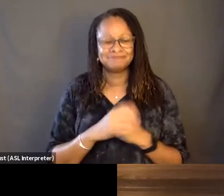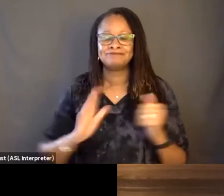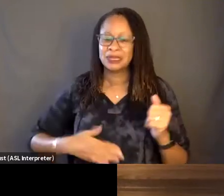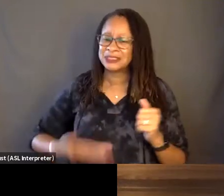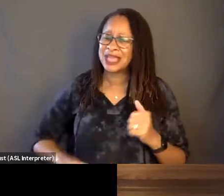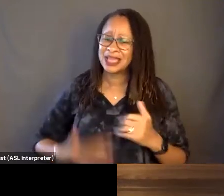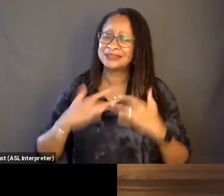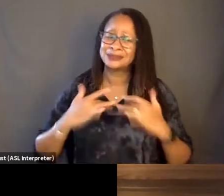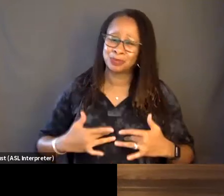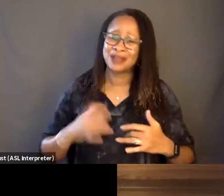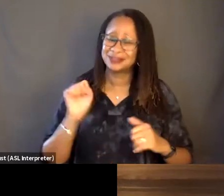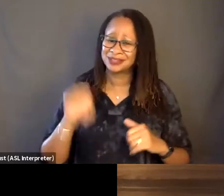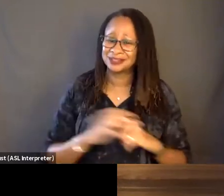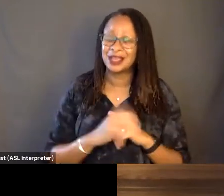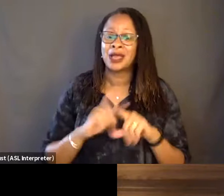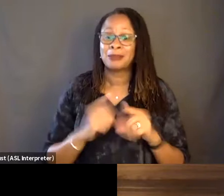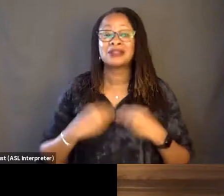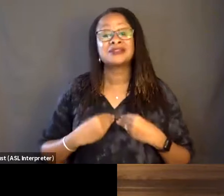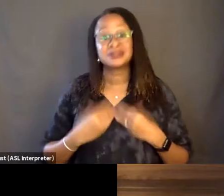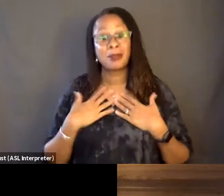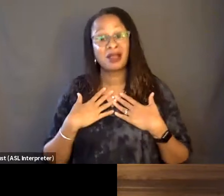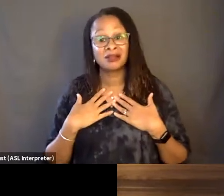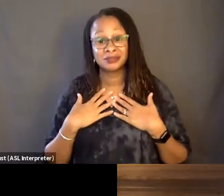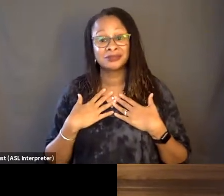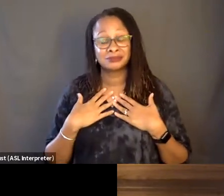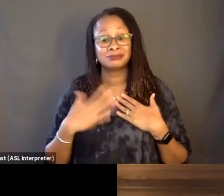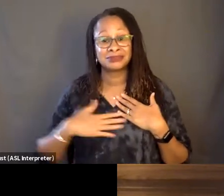as it may be, be inspired that you can make a difference